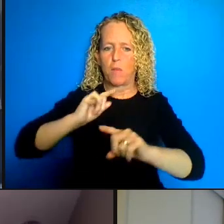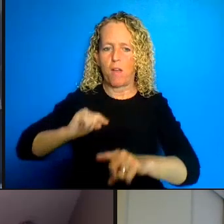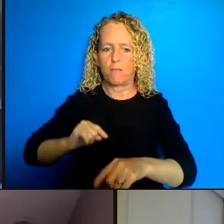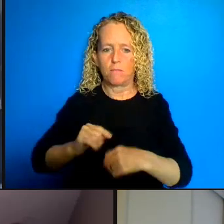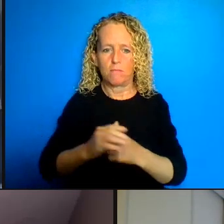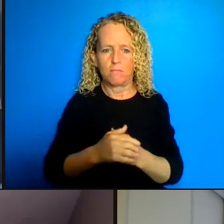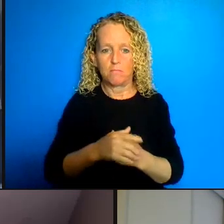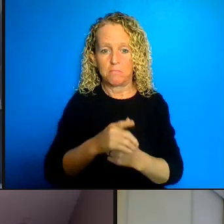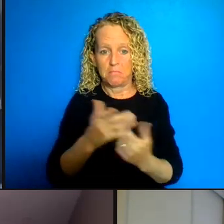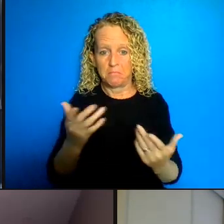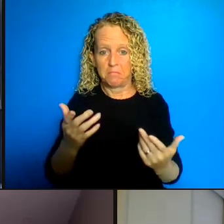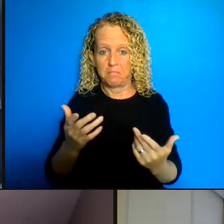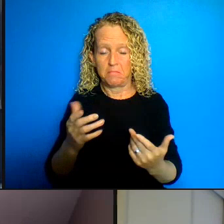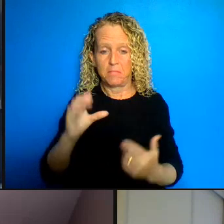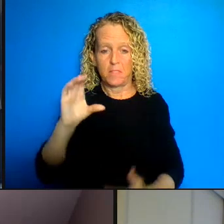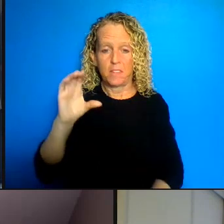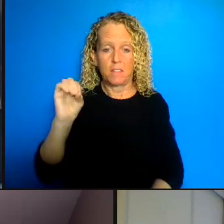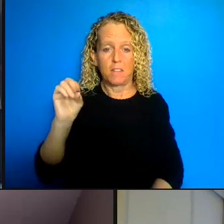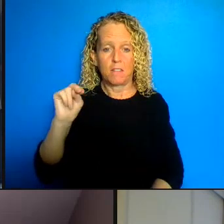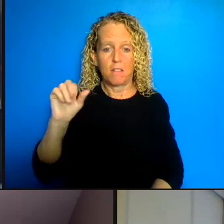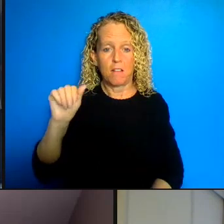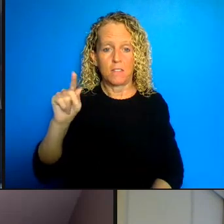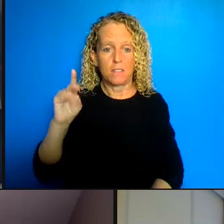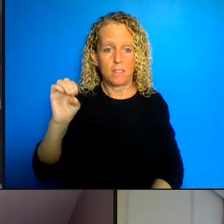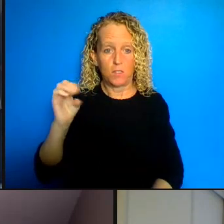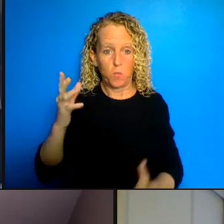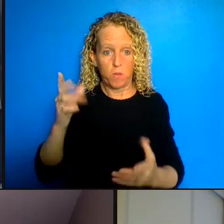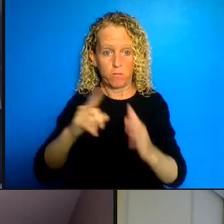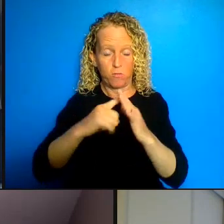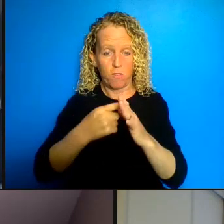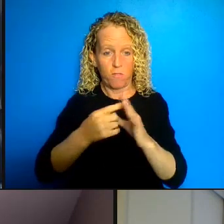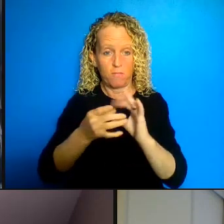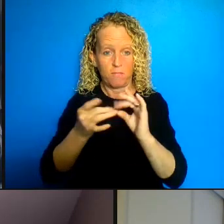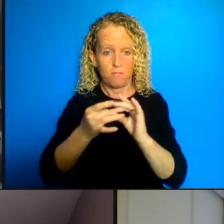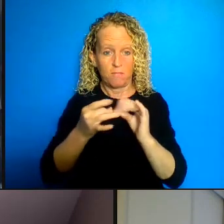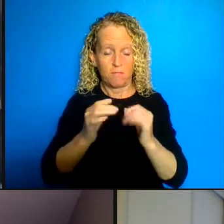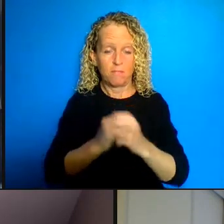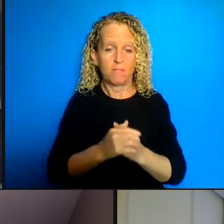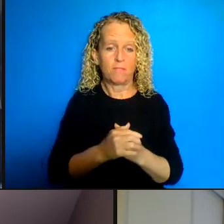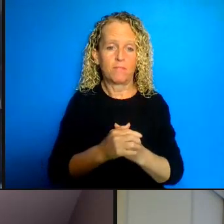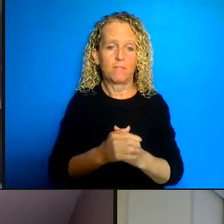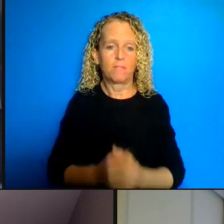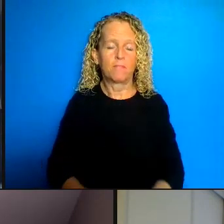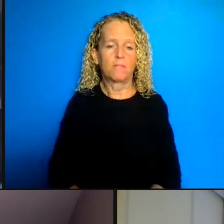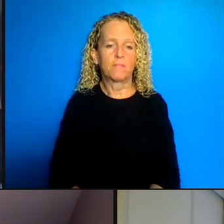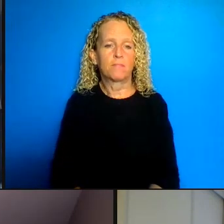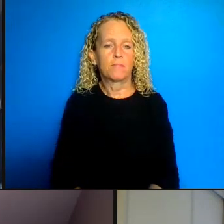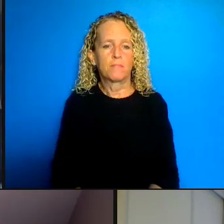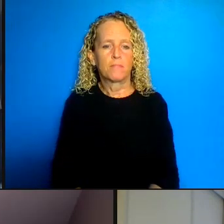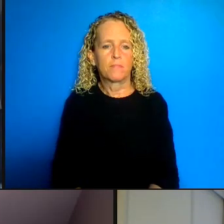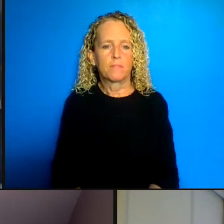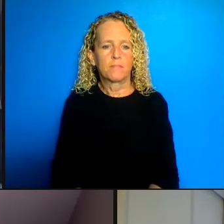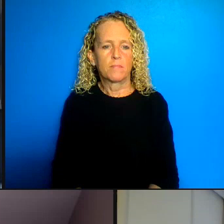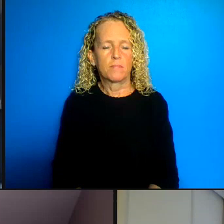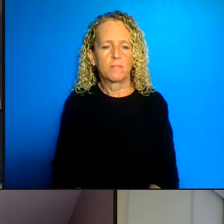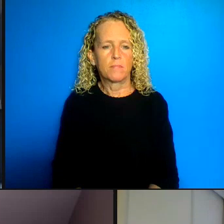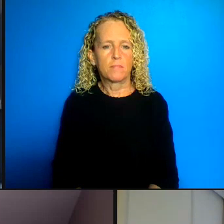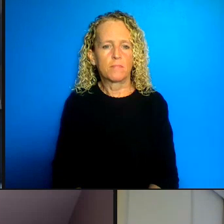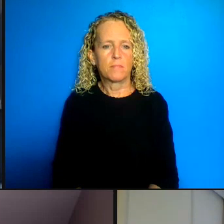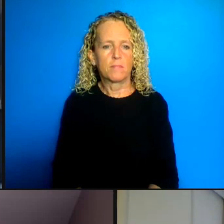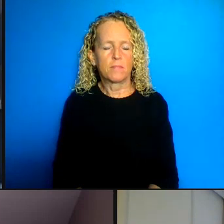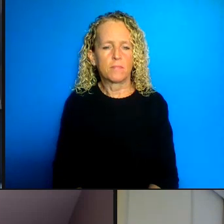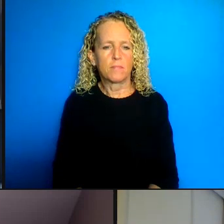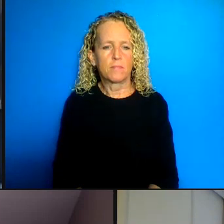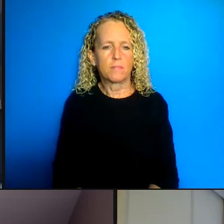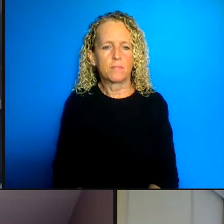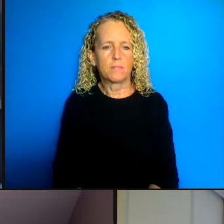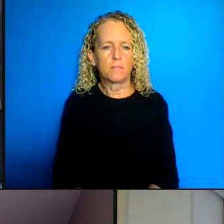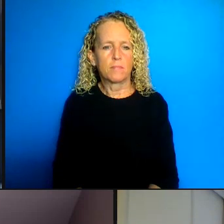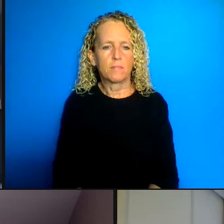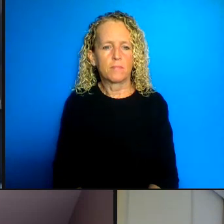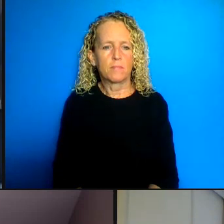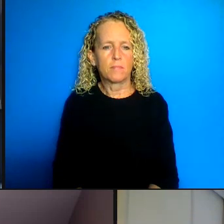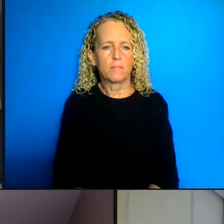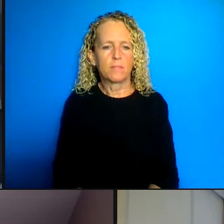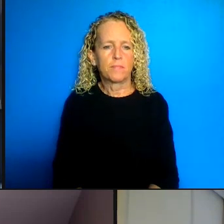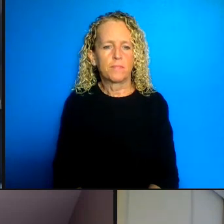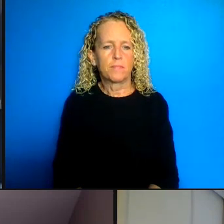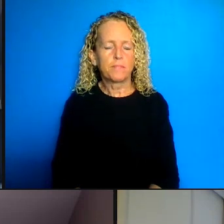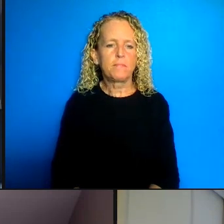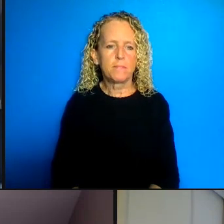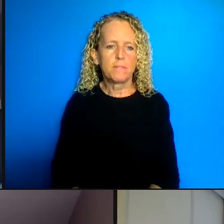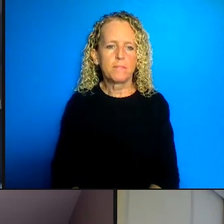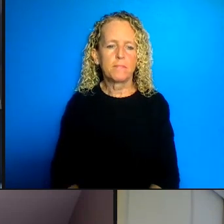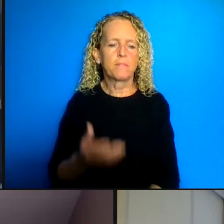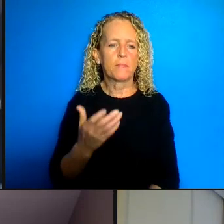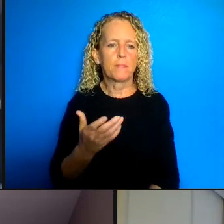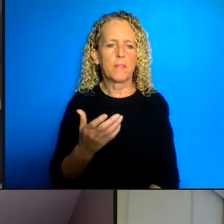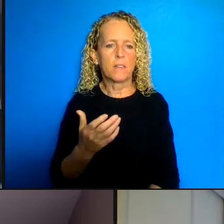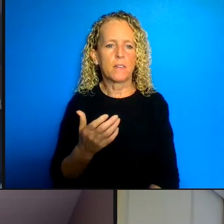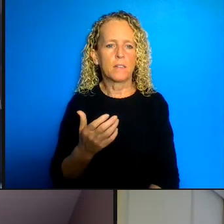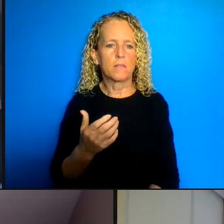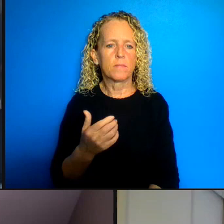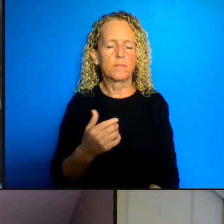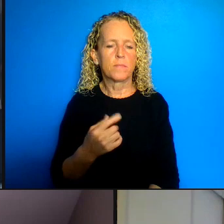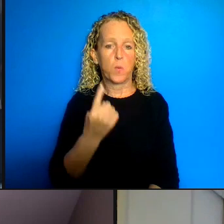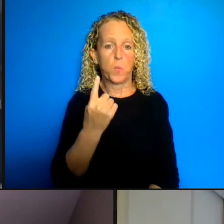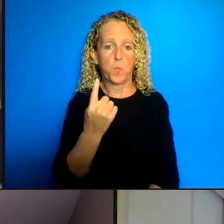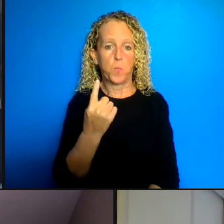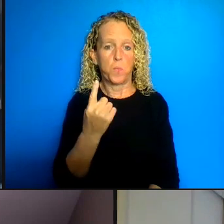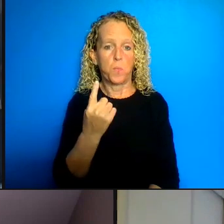start? Well I have to say that one of the lessons that was learned with H1N1 was